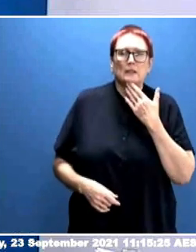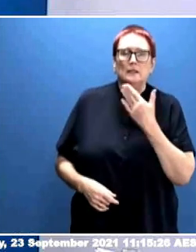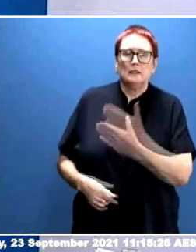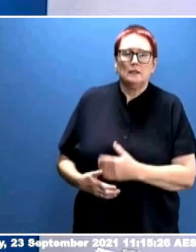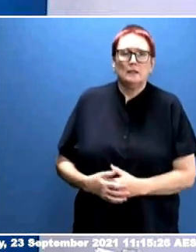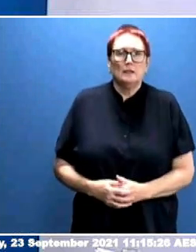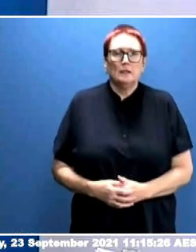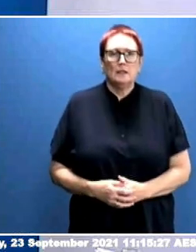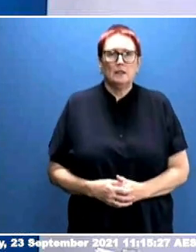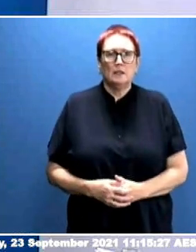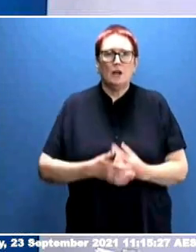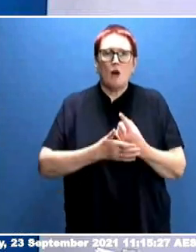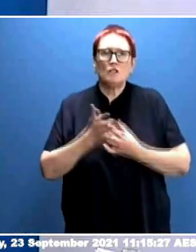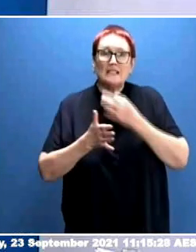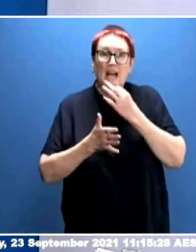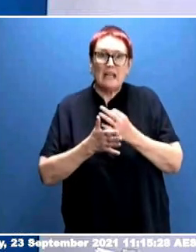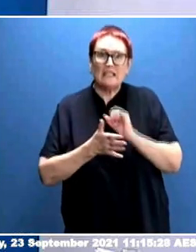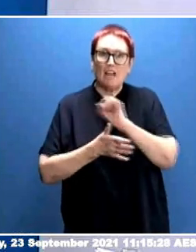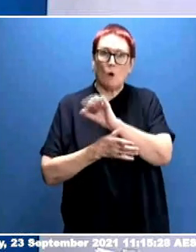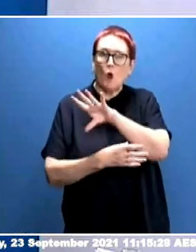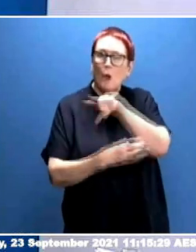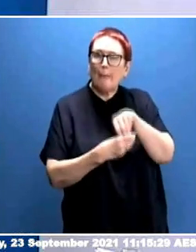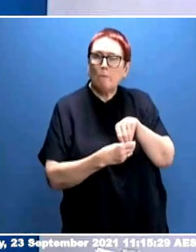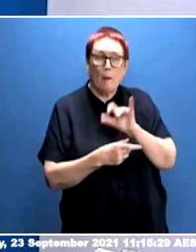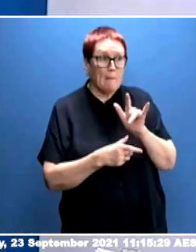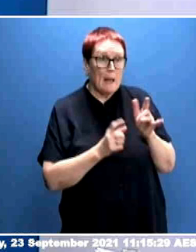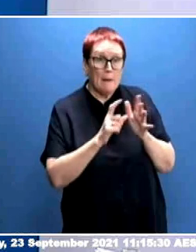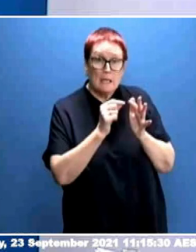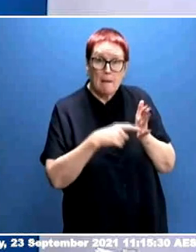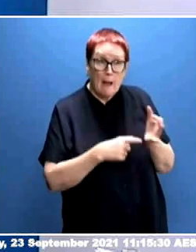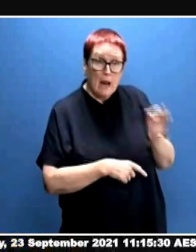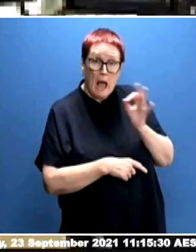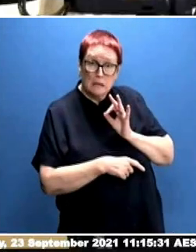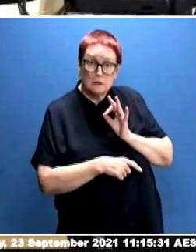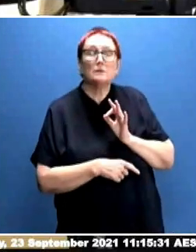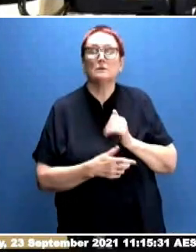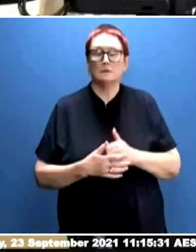I was only asking about any input from her and whether she's aware or not. Yes, I understand.